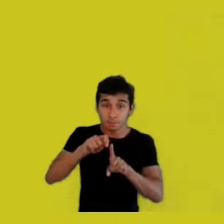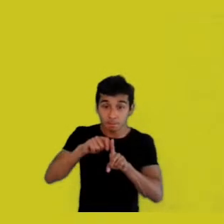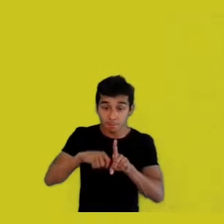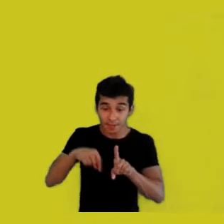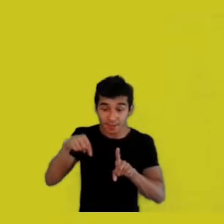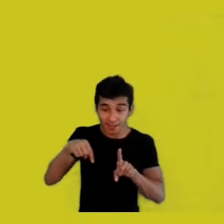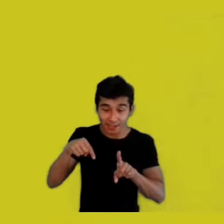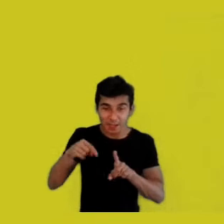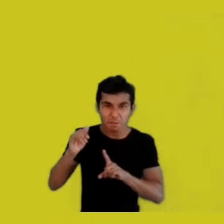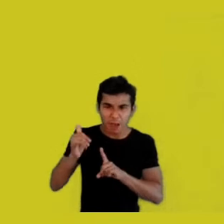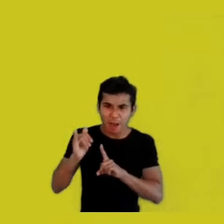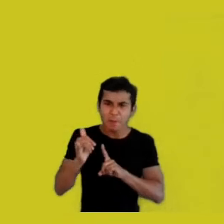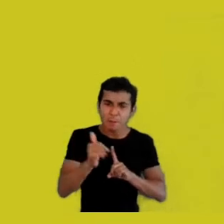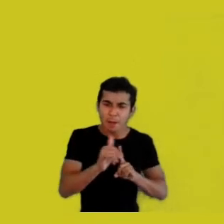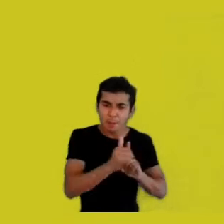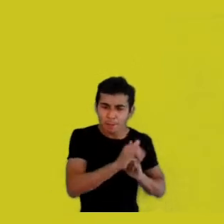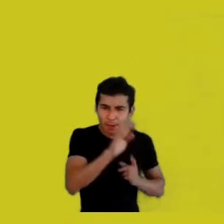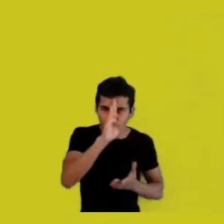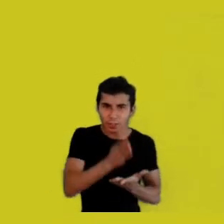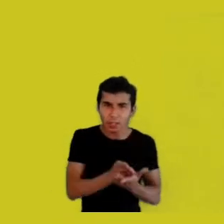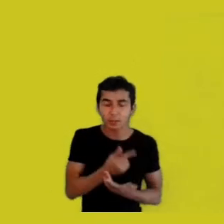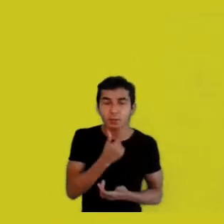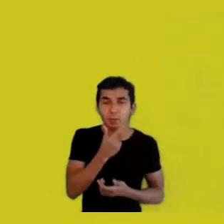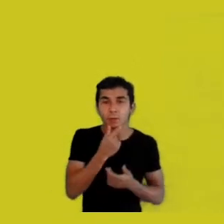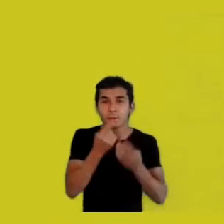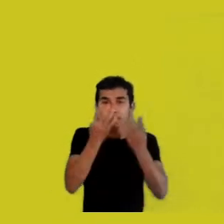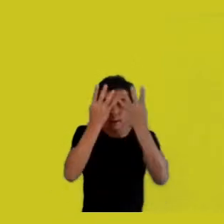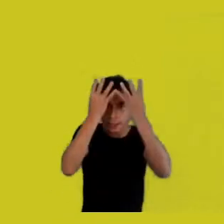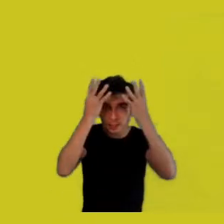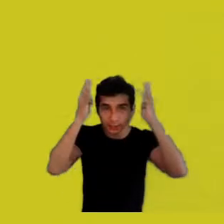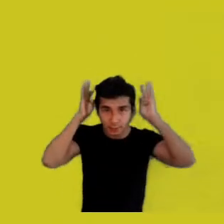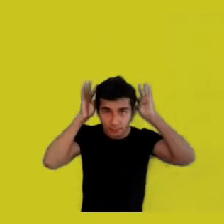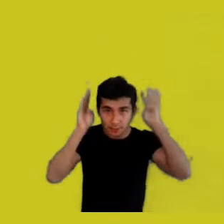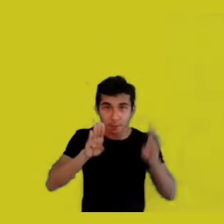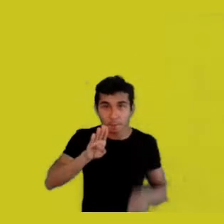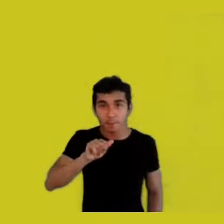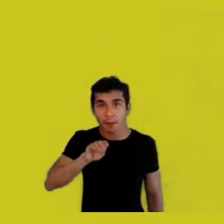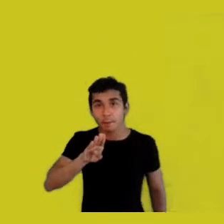When Chief Babau jumps up and says, “Don’t talk to me about Greeks,